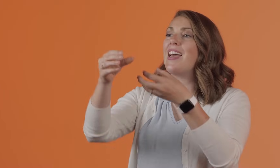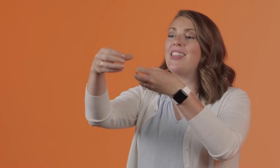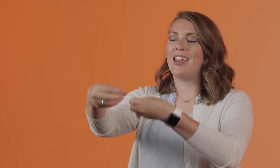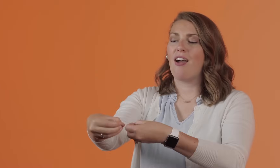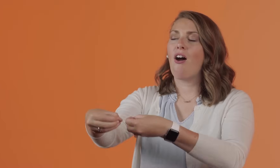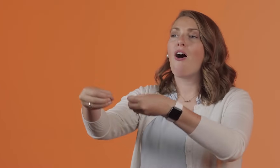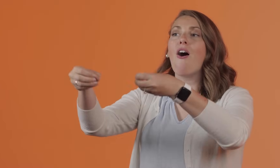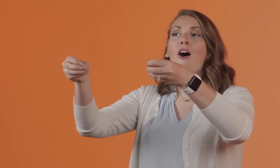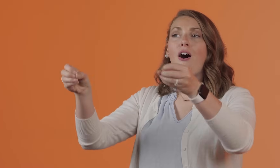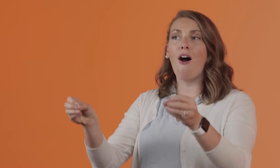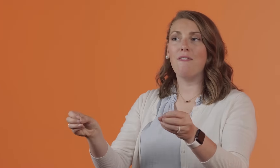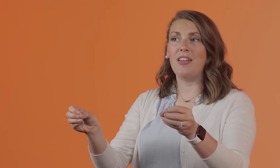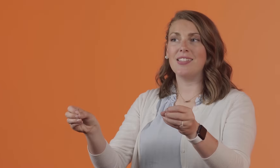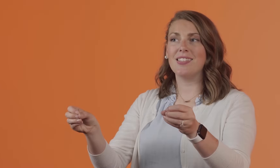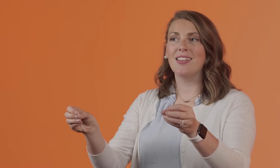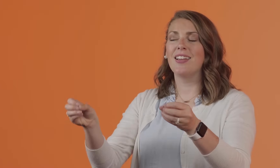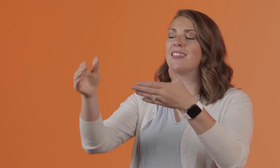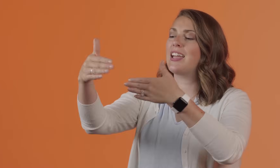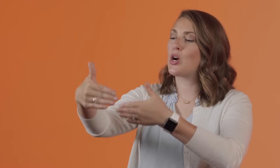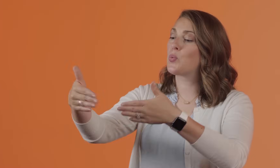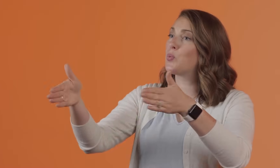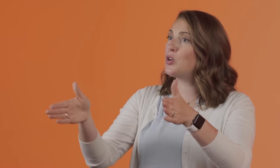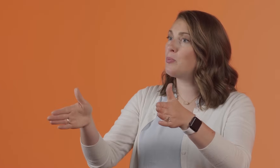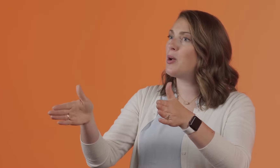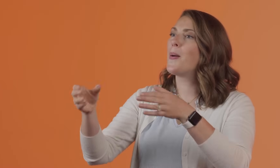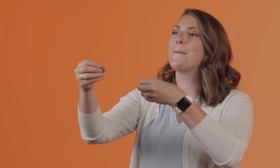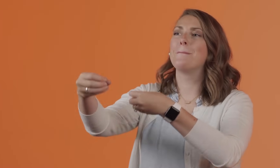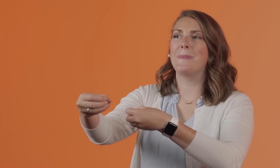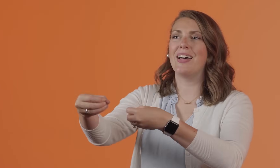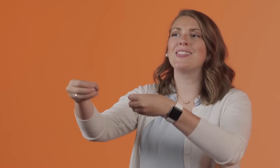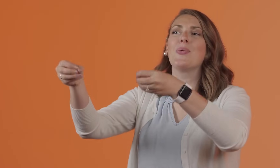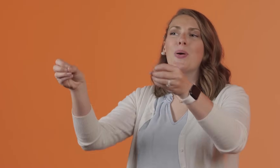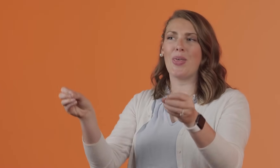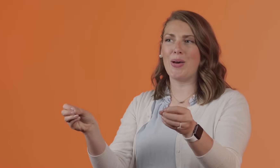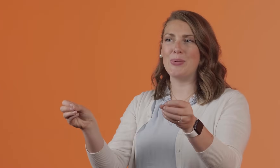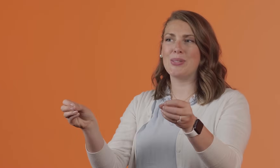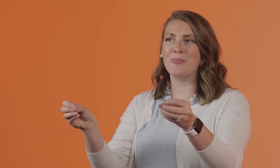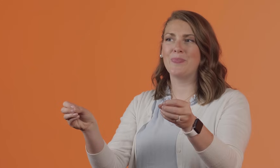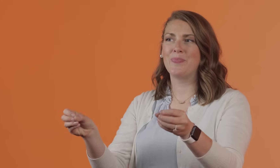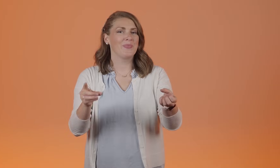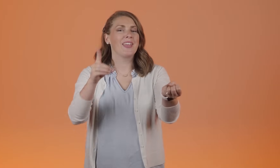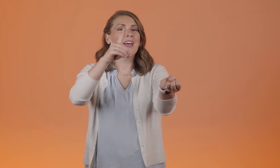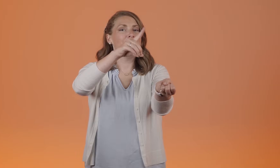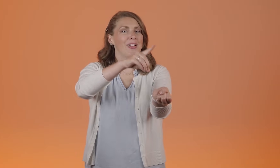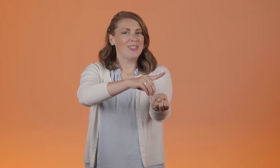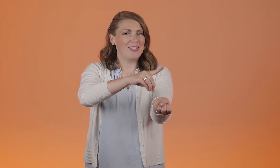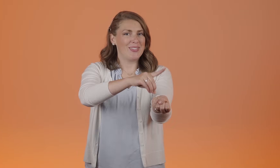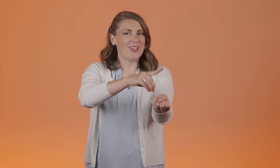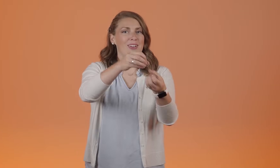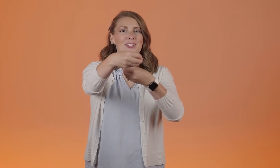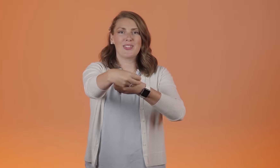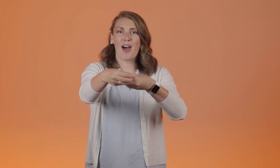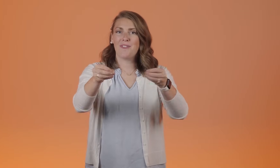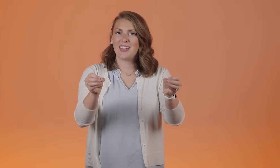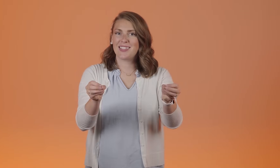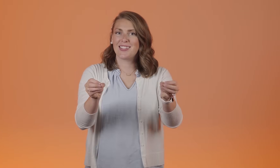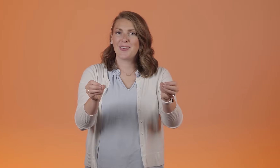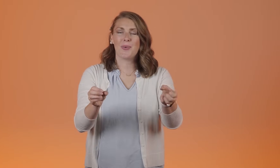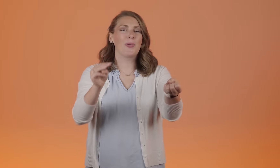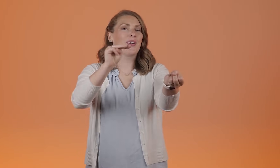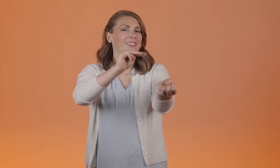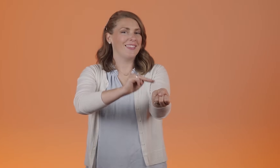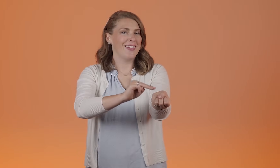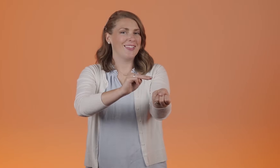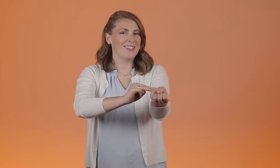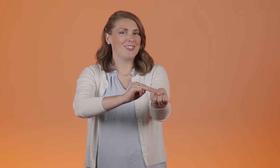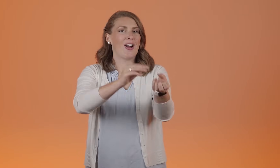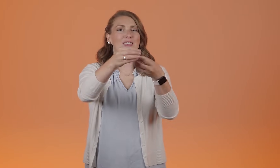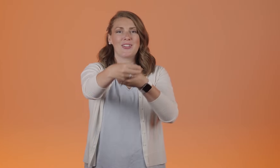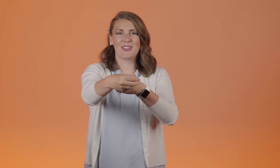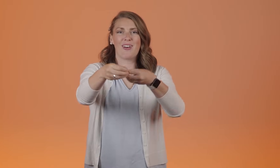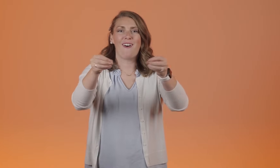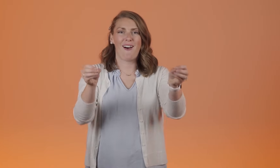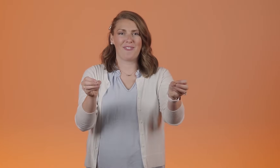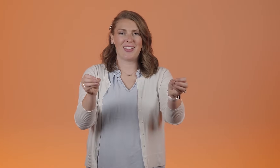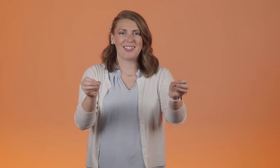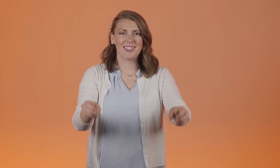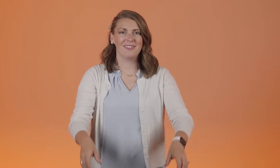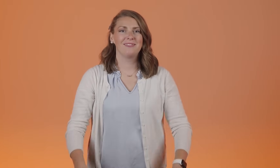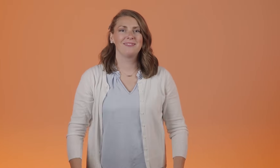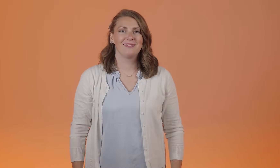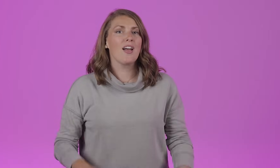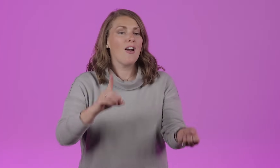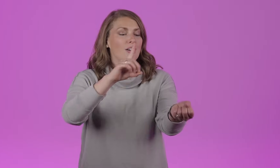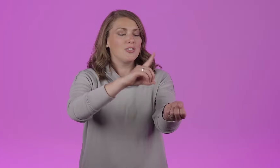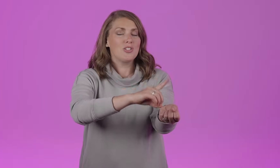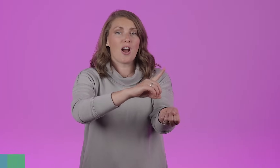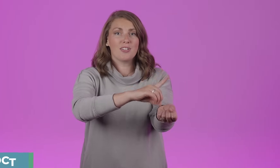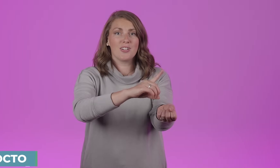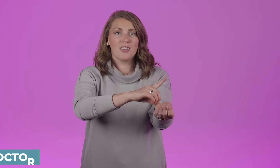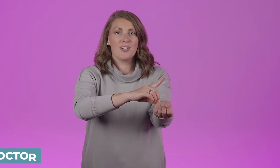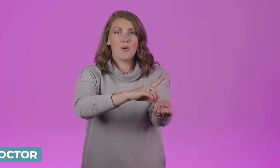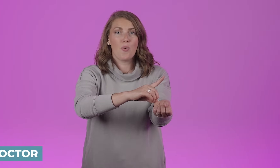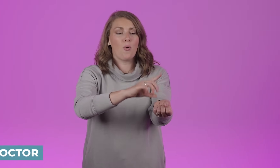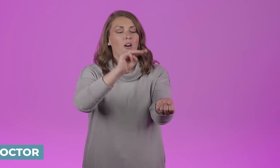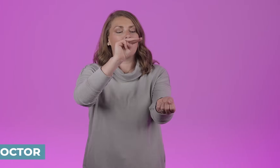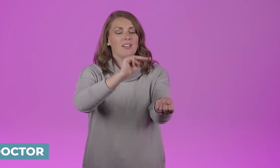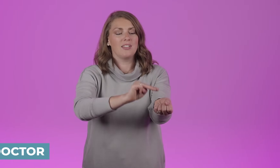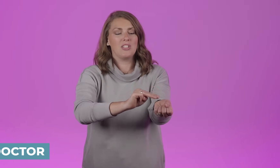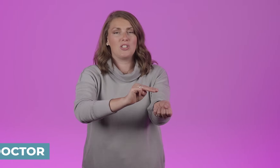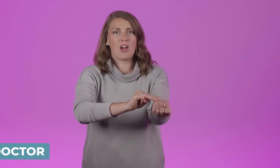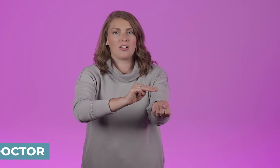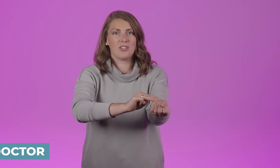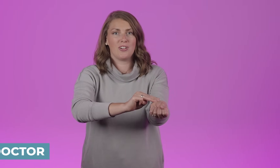and then office, like a room but with 'O's' 'doctor's office or doctor's office.' 'Doctor or doctor,'